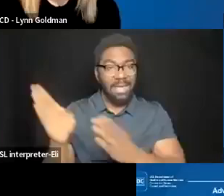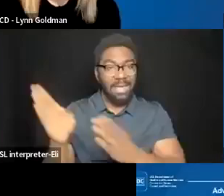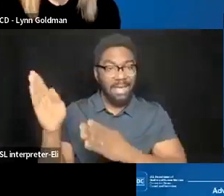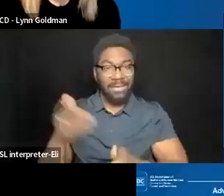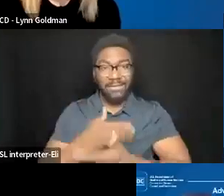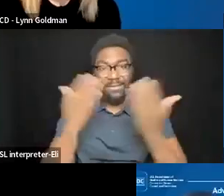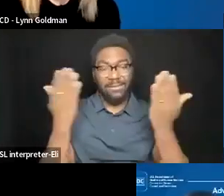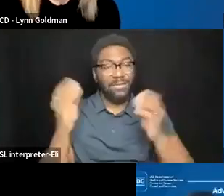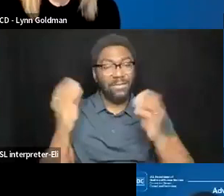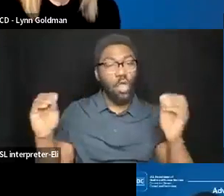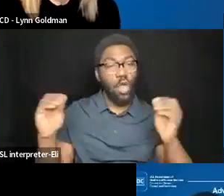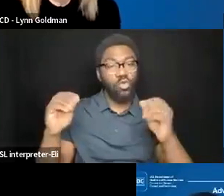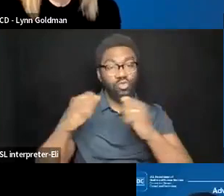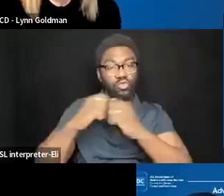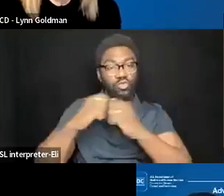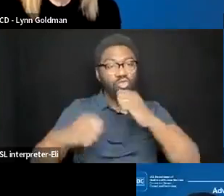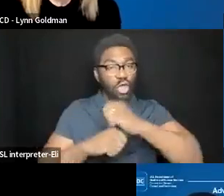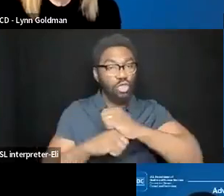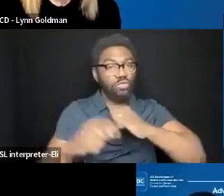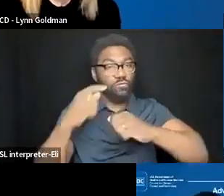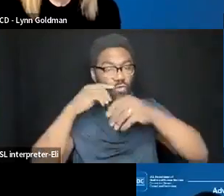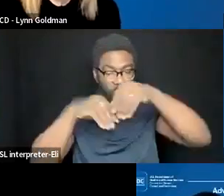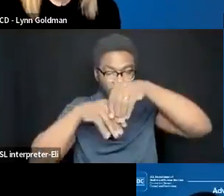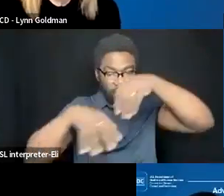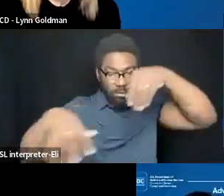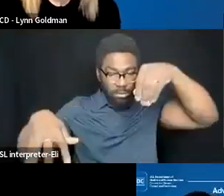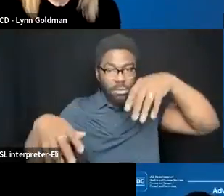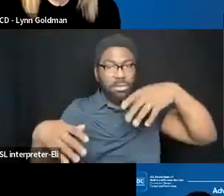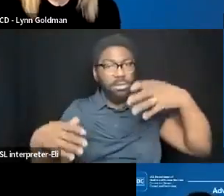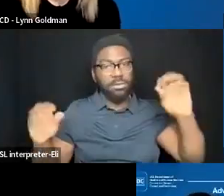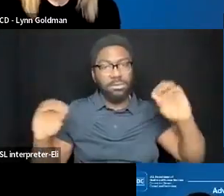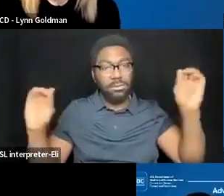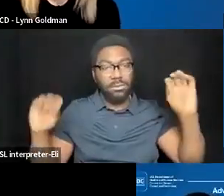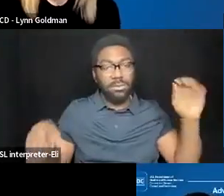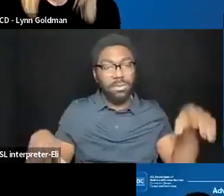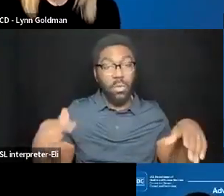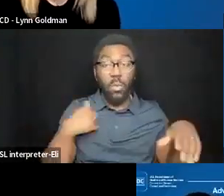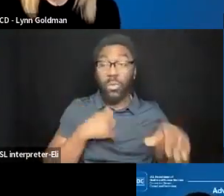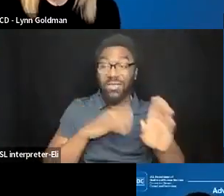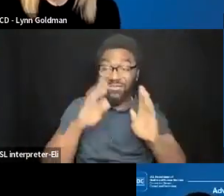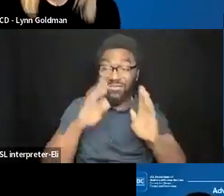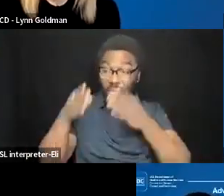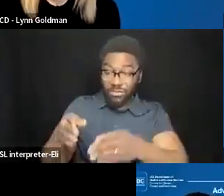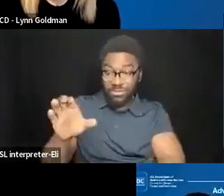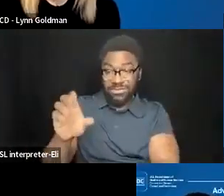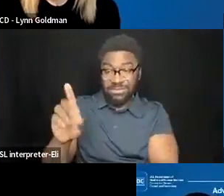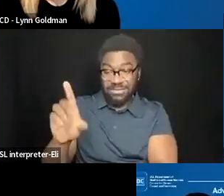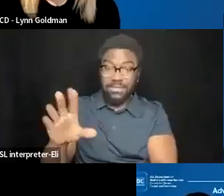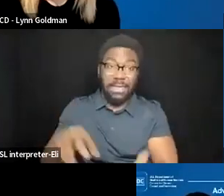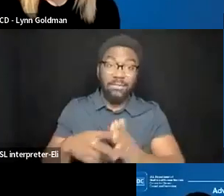by the kind of the four corners of this report on CDC. That's not to say, though, that there weren't major issues